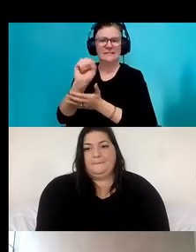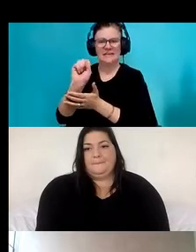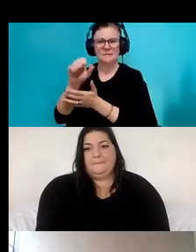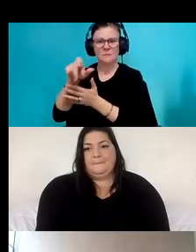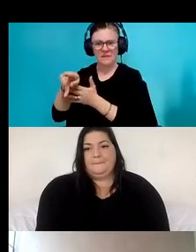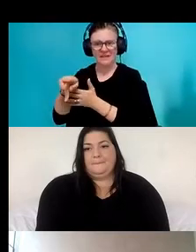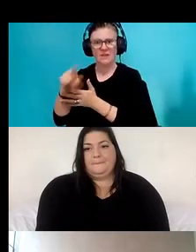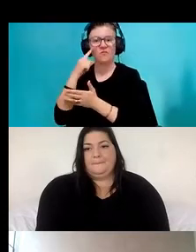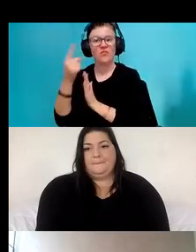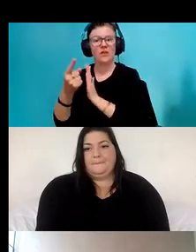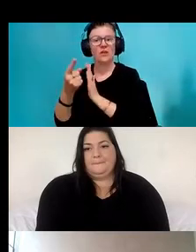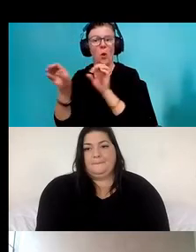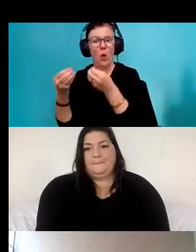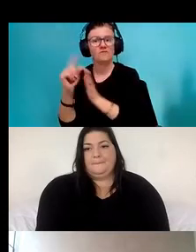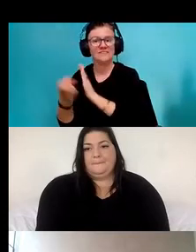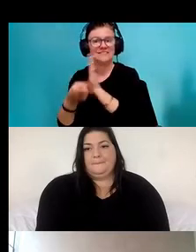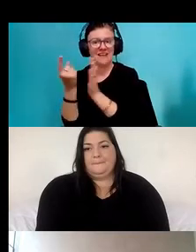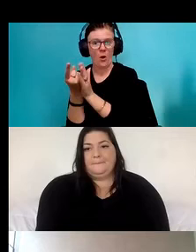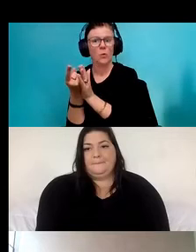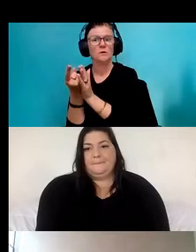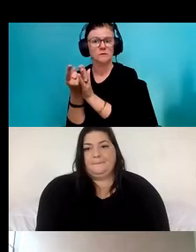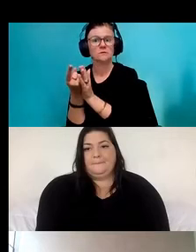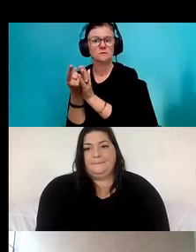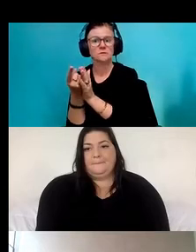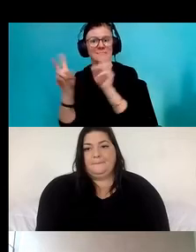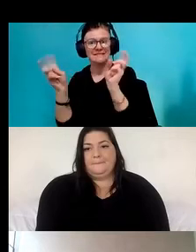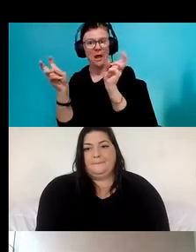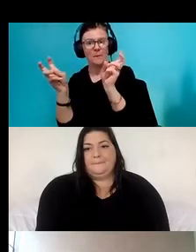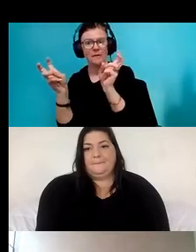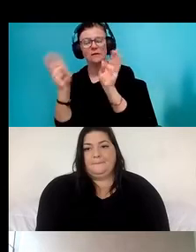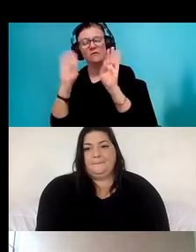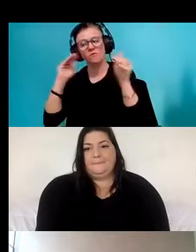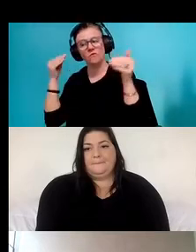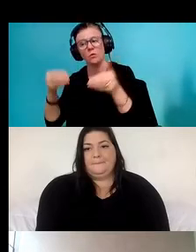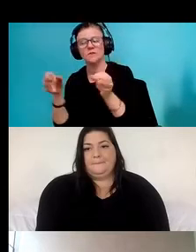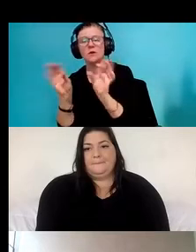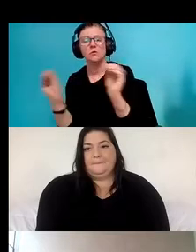is No Cost Extensions this month.